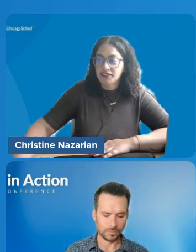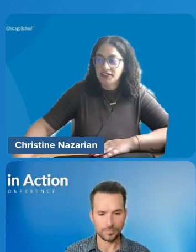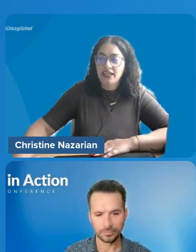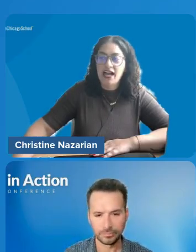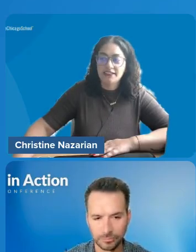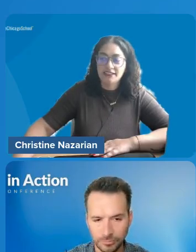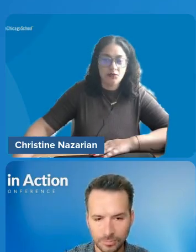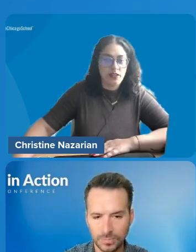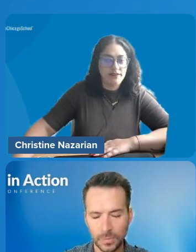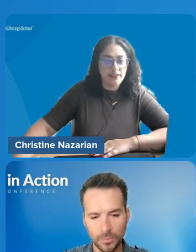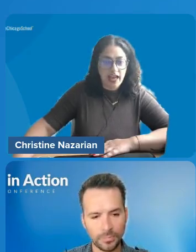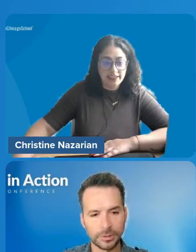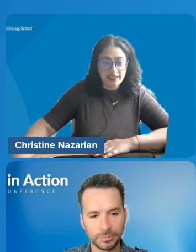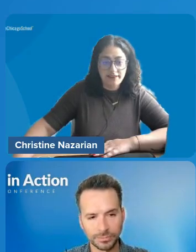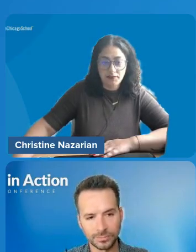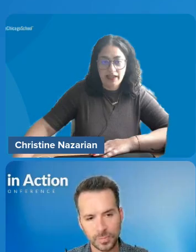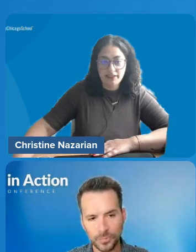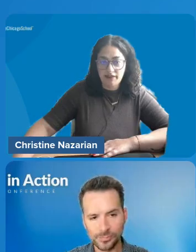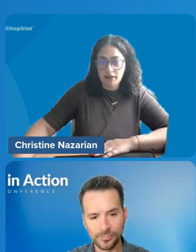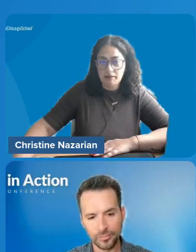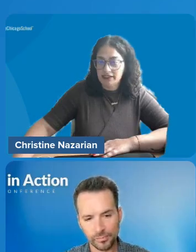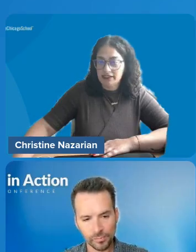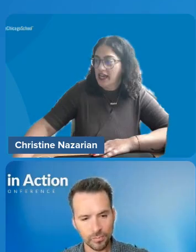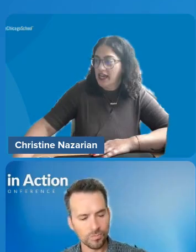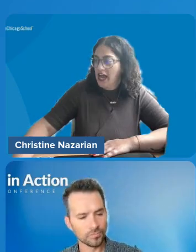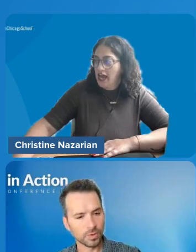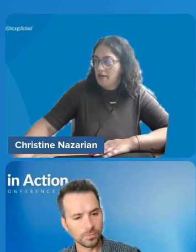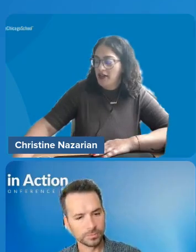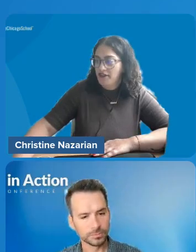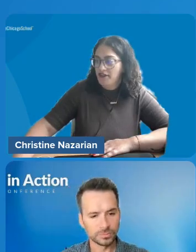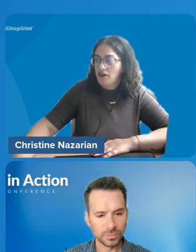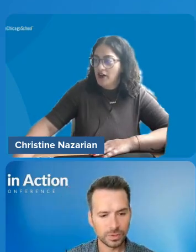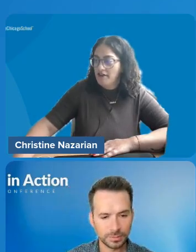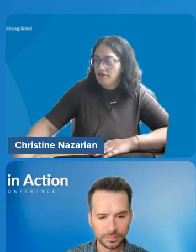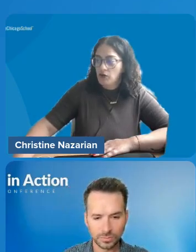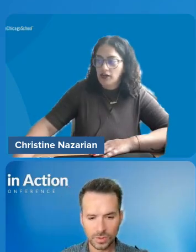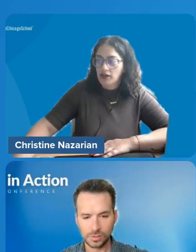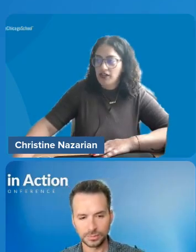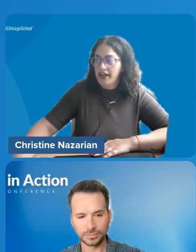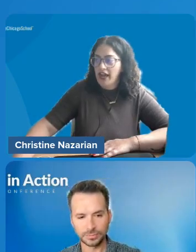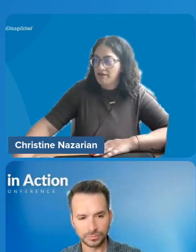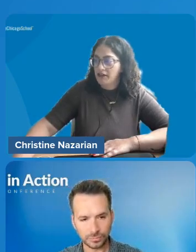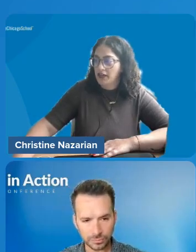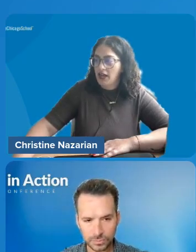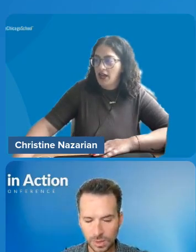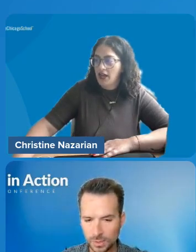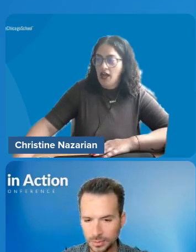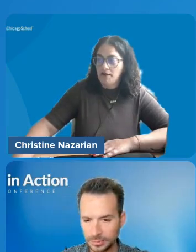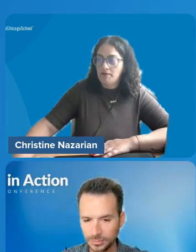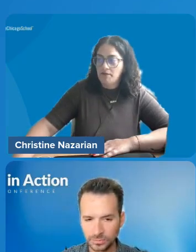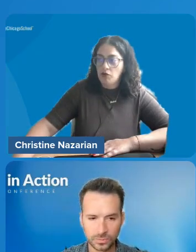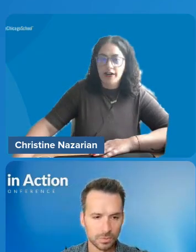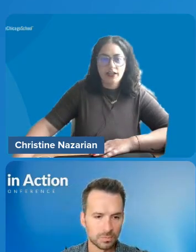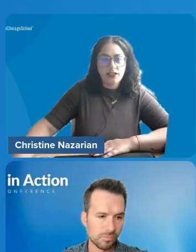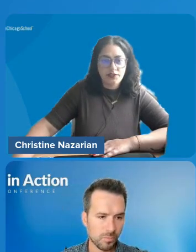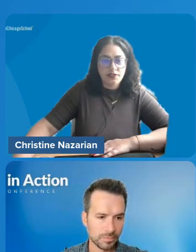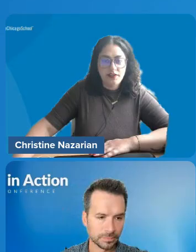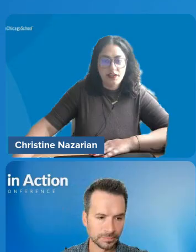class as well as lifespan development. And they are ever working on having more inclusivity,